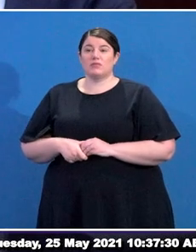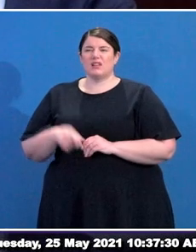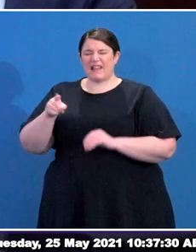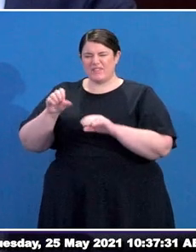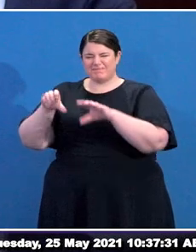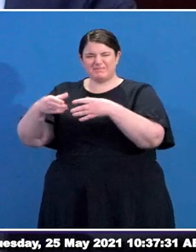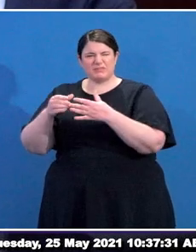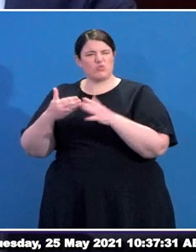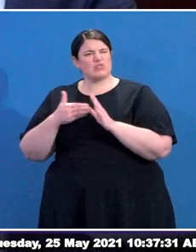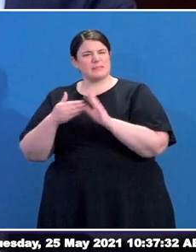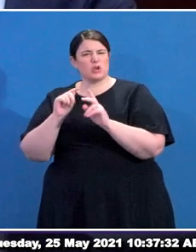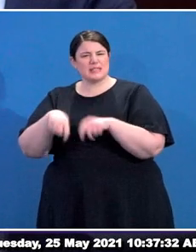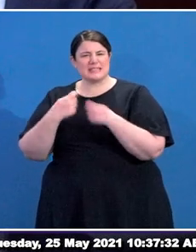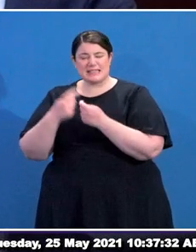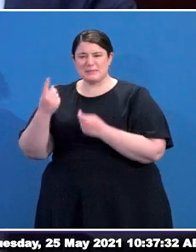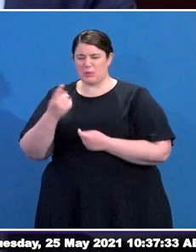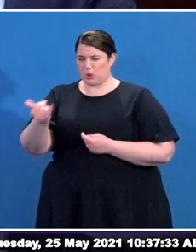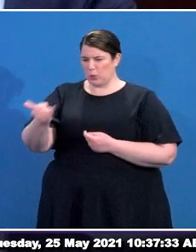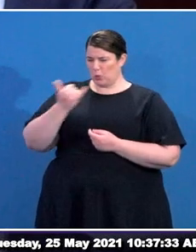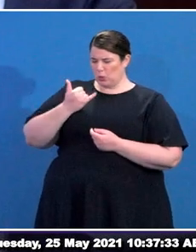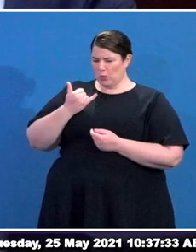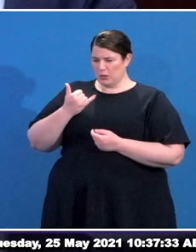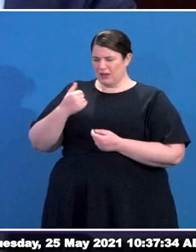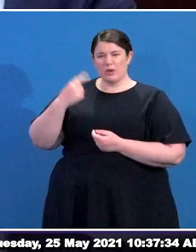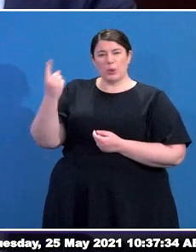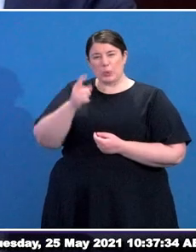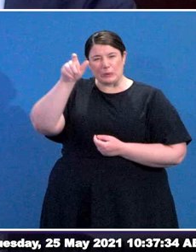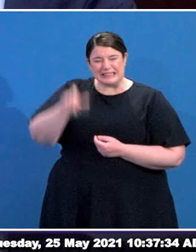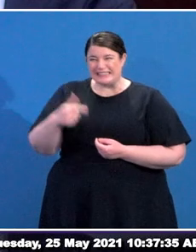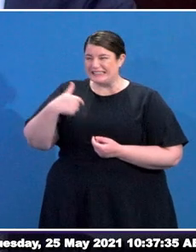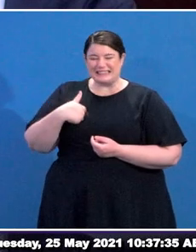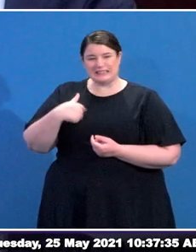and I just, without my notes specifically referring exactly.